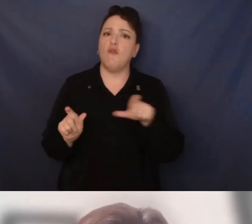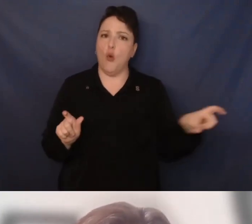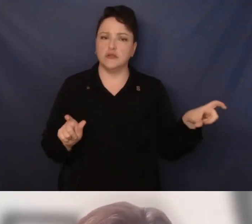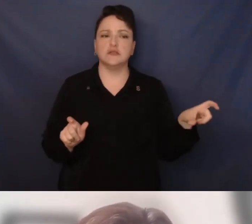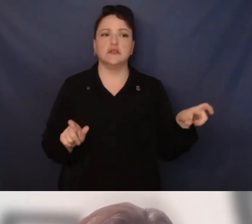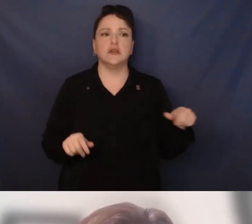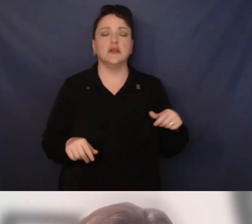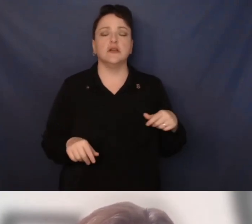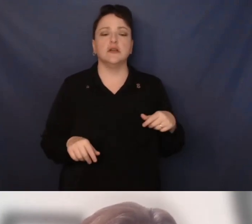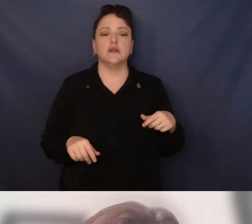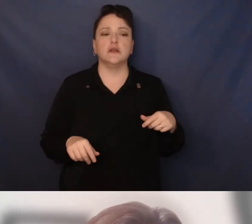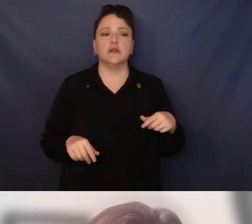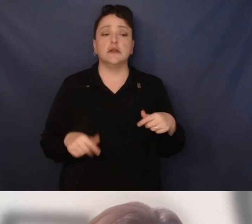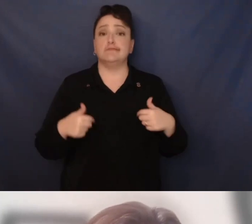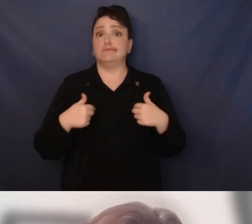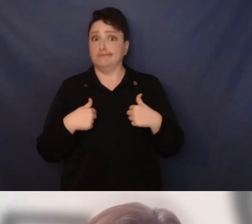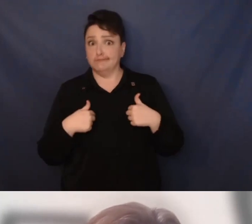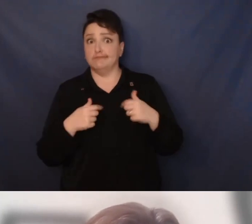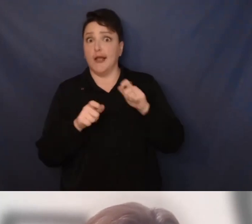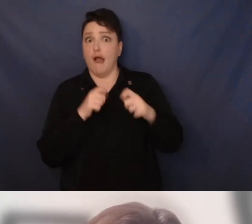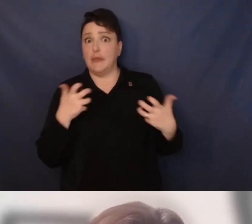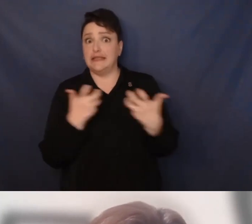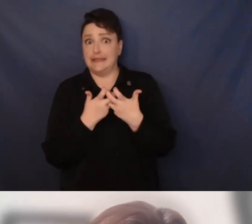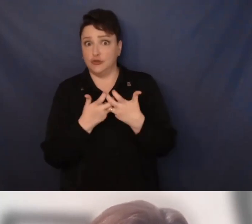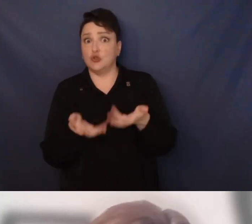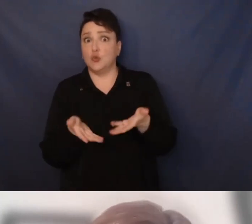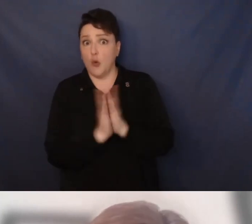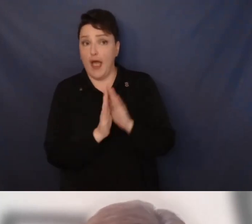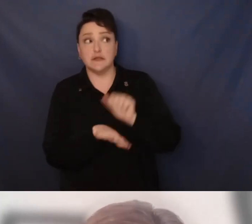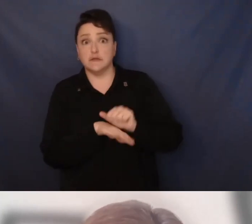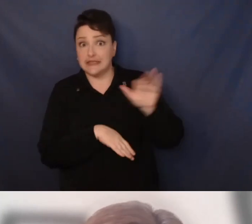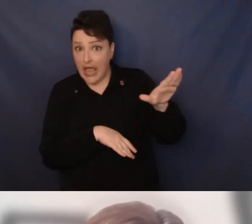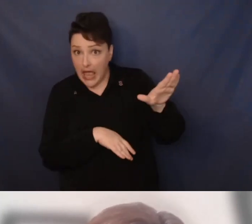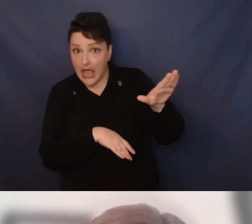from their healthcare providers. Like even being discontinued from the practice or from